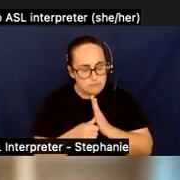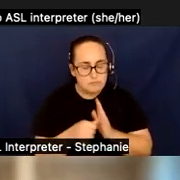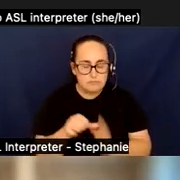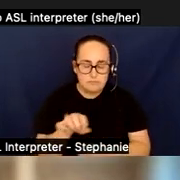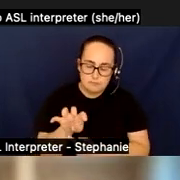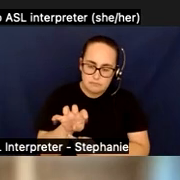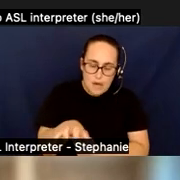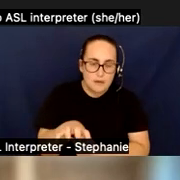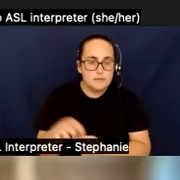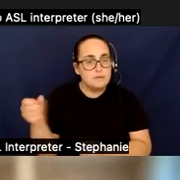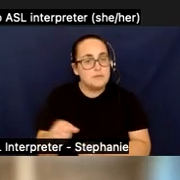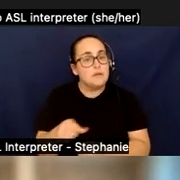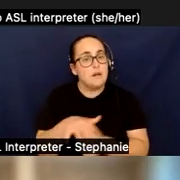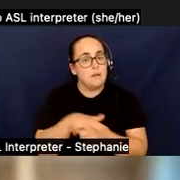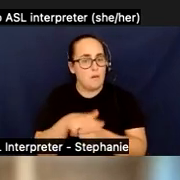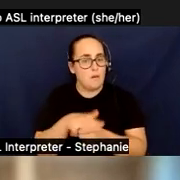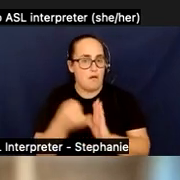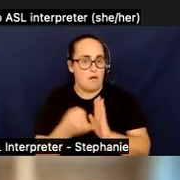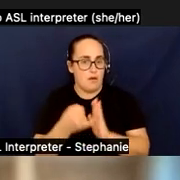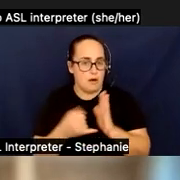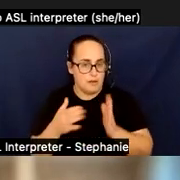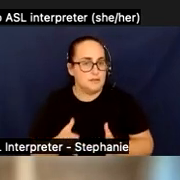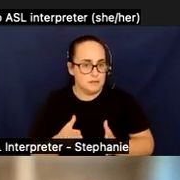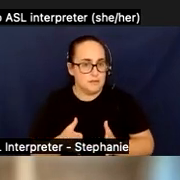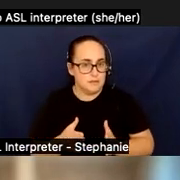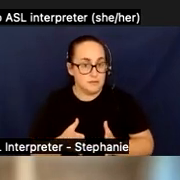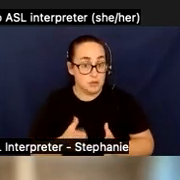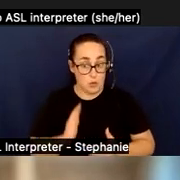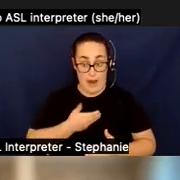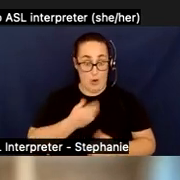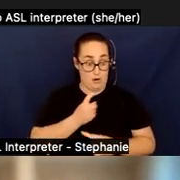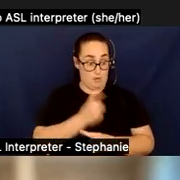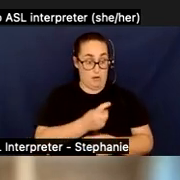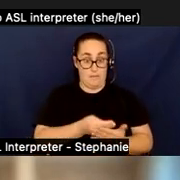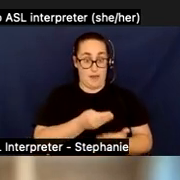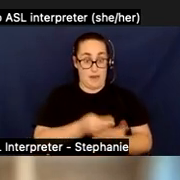be used to pay the local artist and help carry out the project. The artwork must